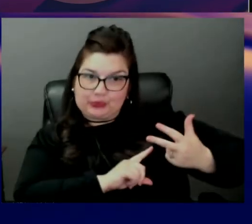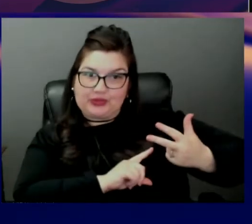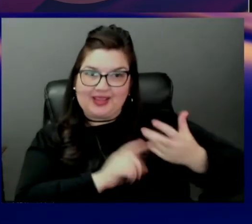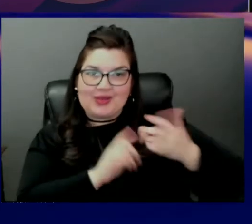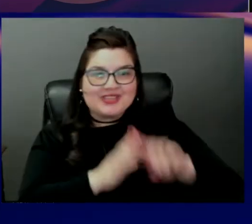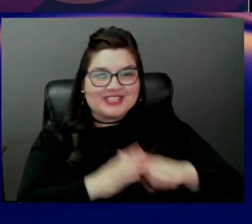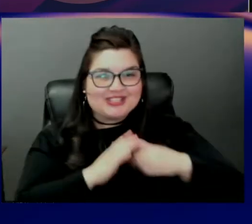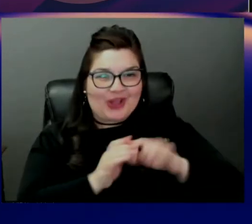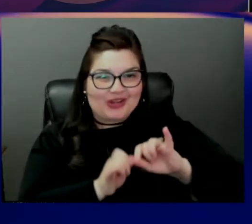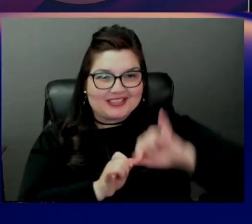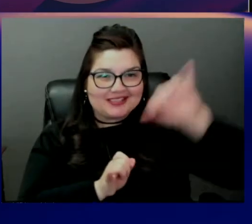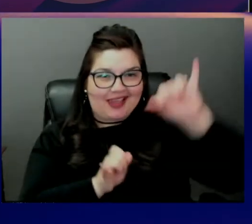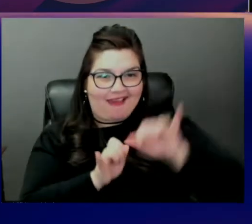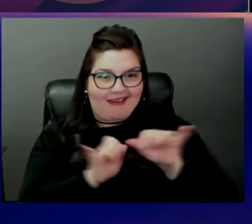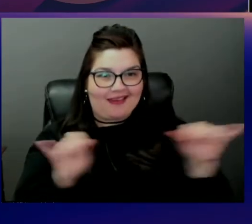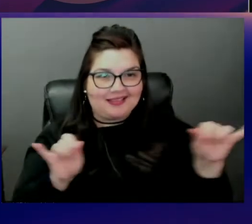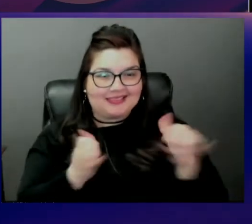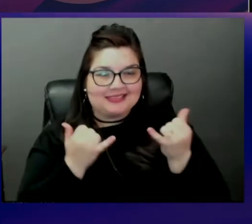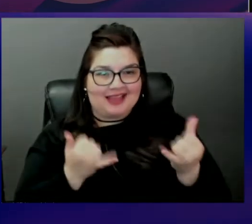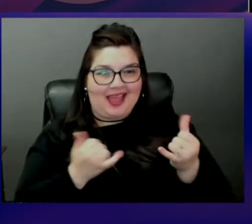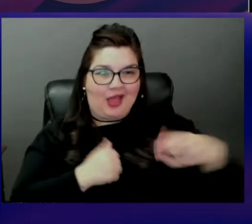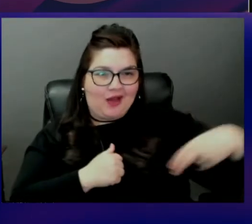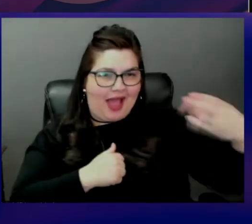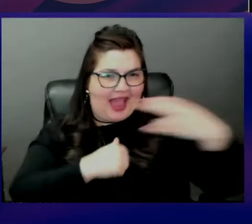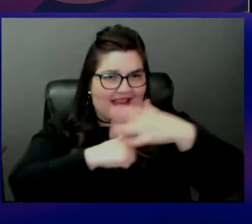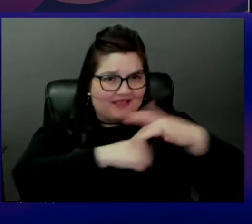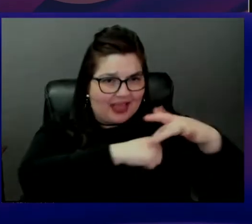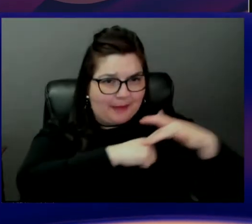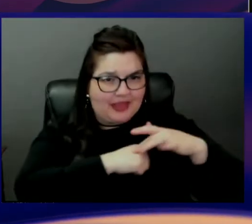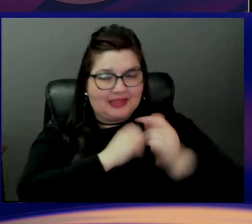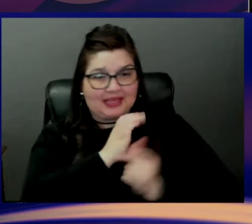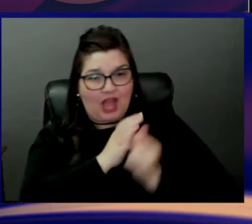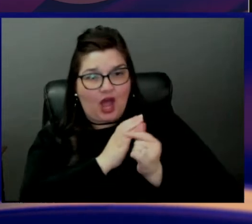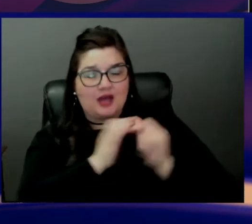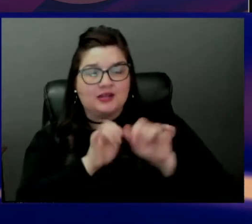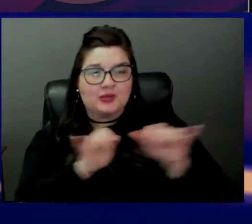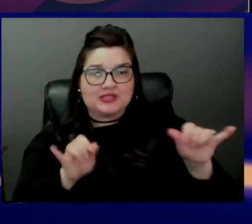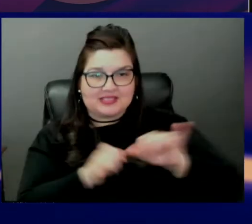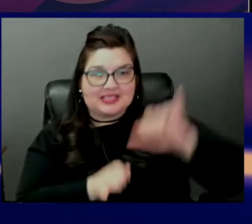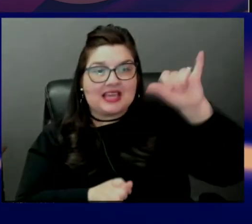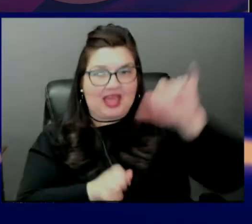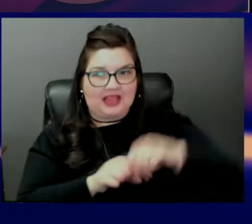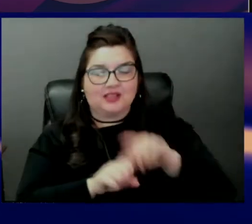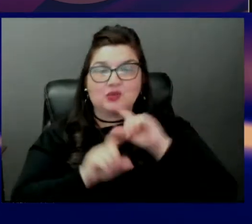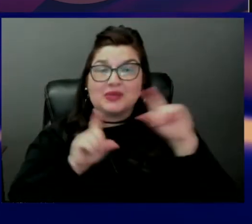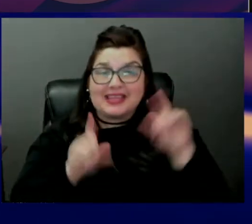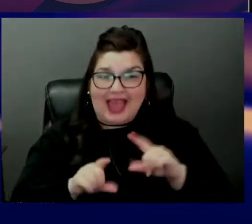So now we have high availability and auto scaling which reacts to capacity changes. And let's say, if we say,